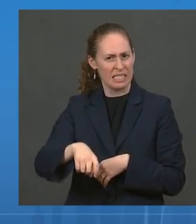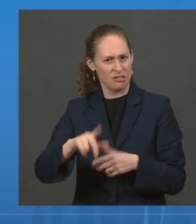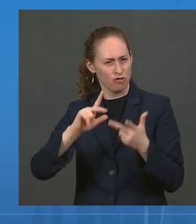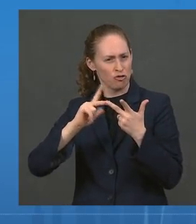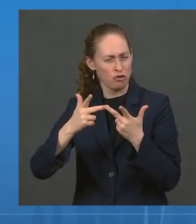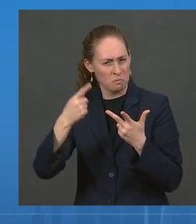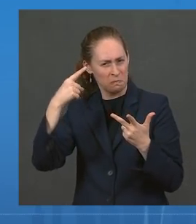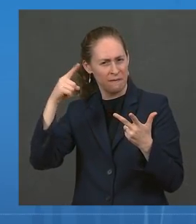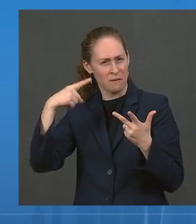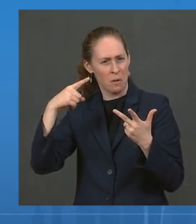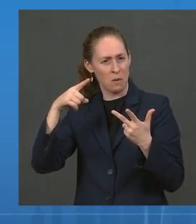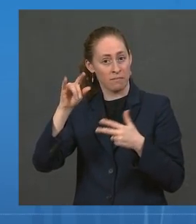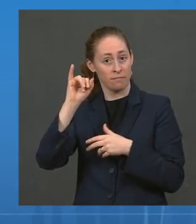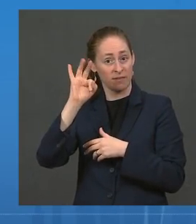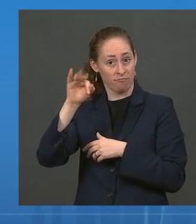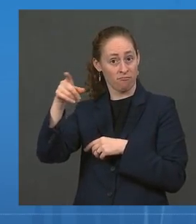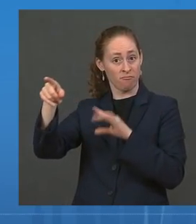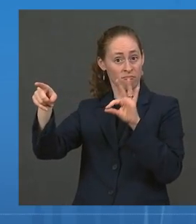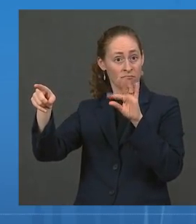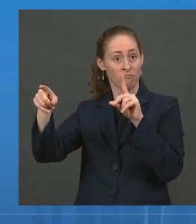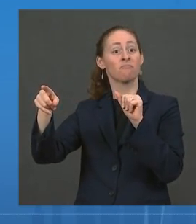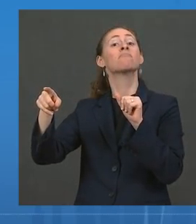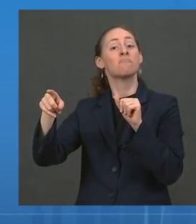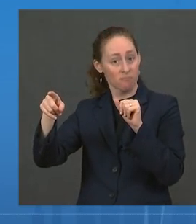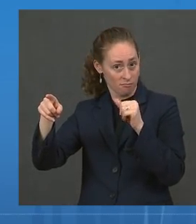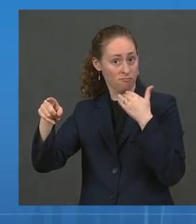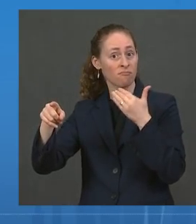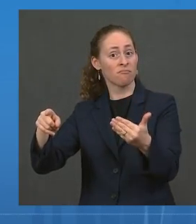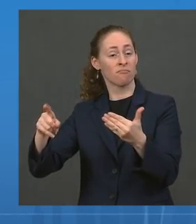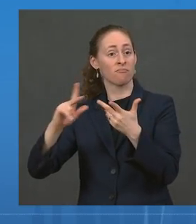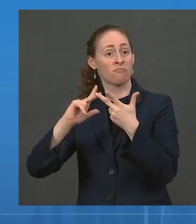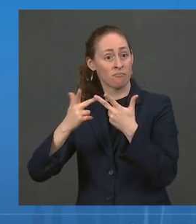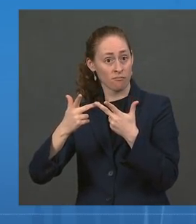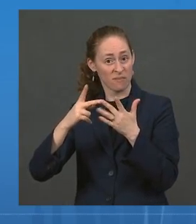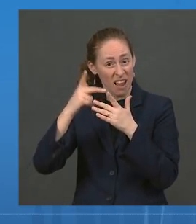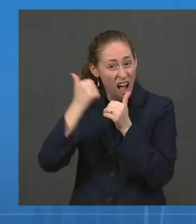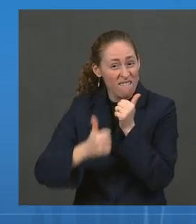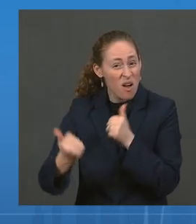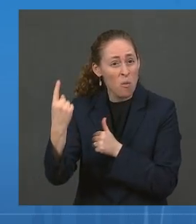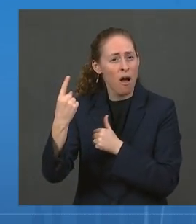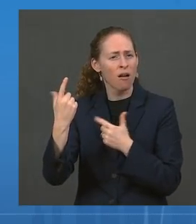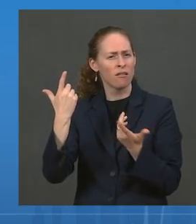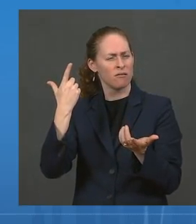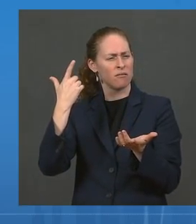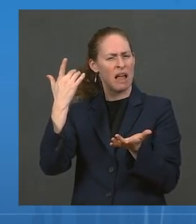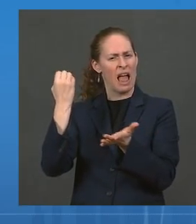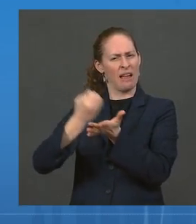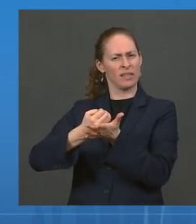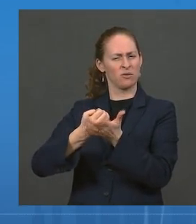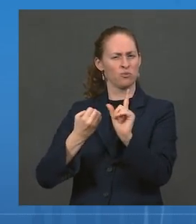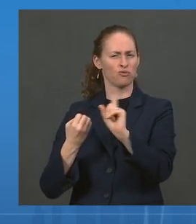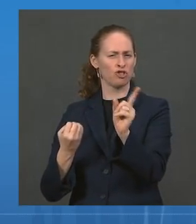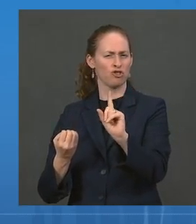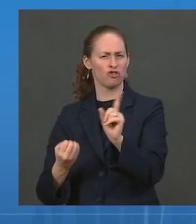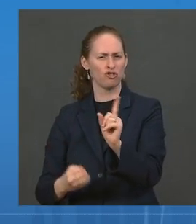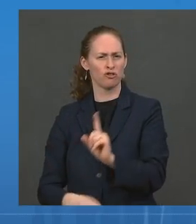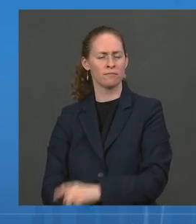does decide to authorize a third booster for everyone? And then I'm also wondering: If boosters do get authorized for everyone,